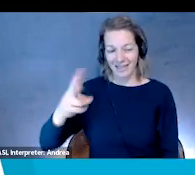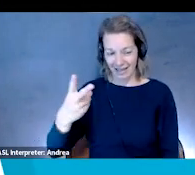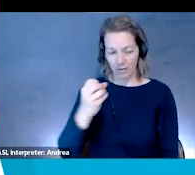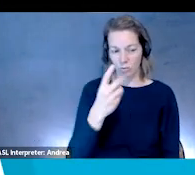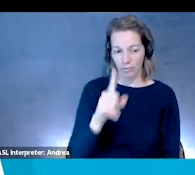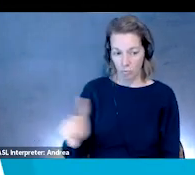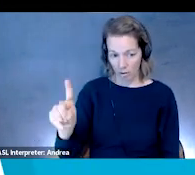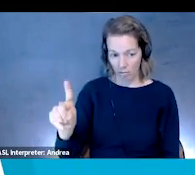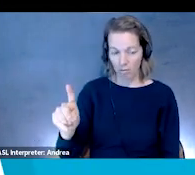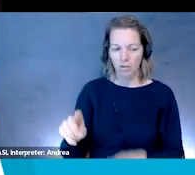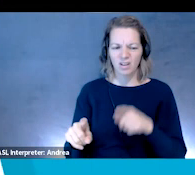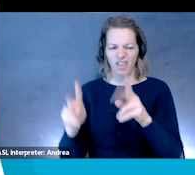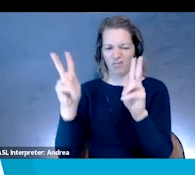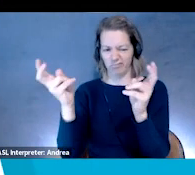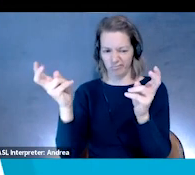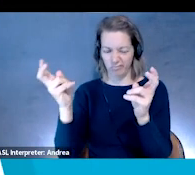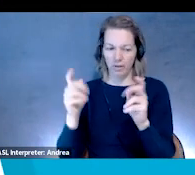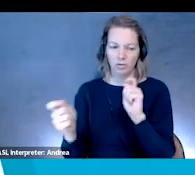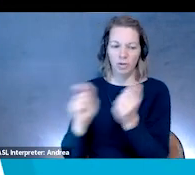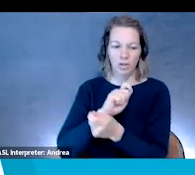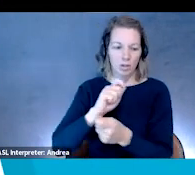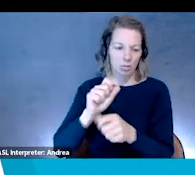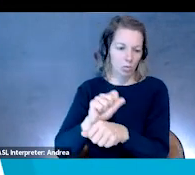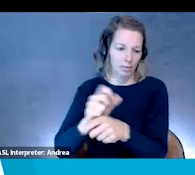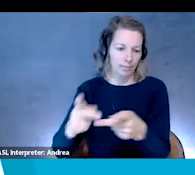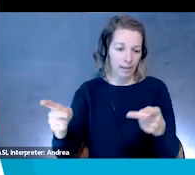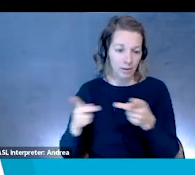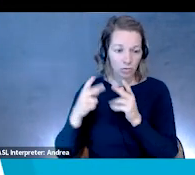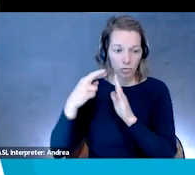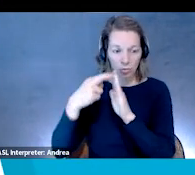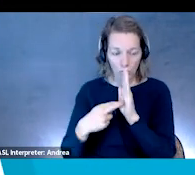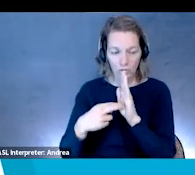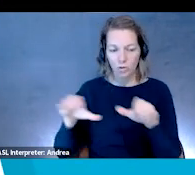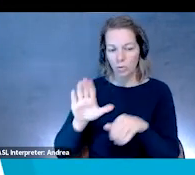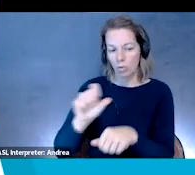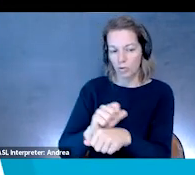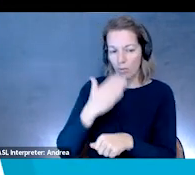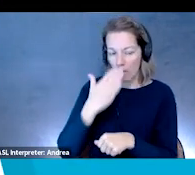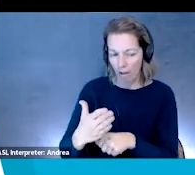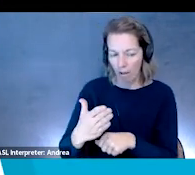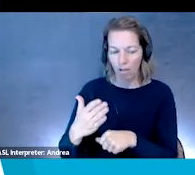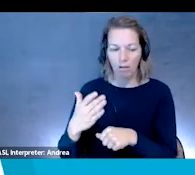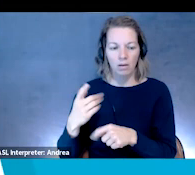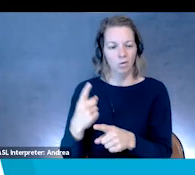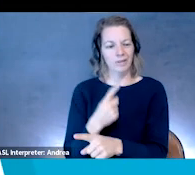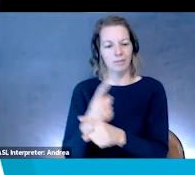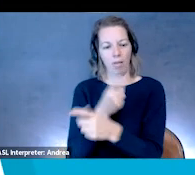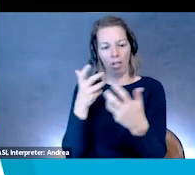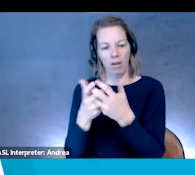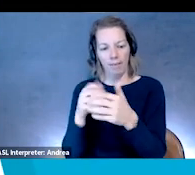TRAININGS THAT WE'LL DO, NOVEMBER 18 IS THE INTRODUCTION TO CAP, AND DECEMBER